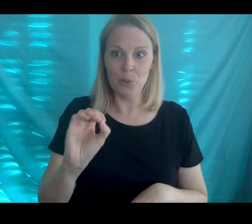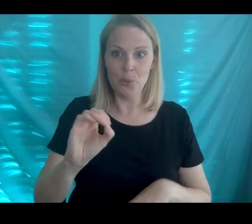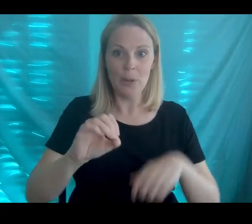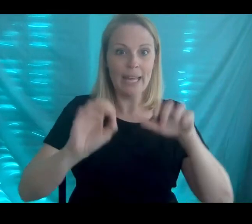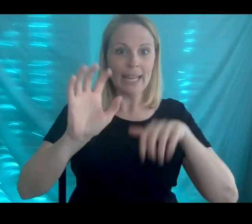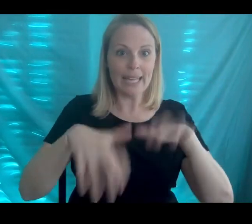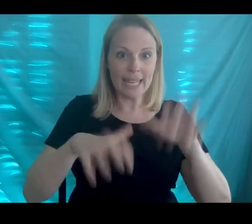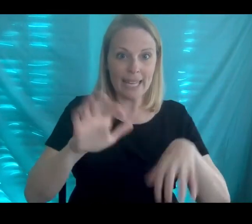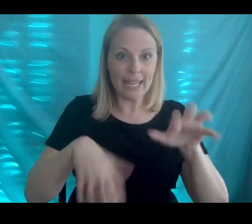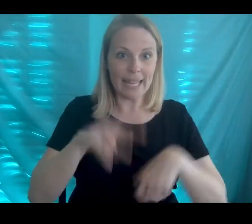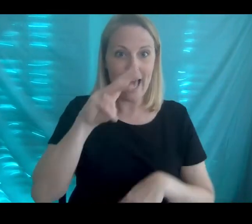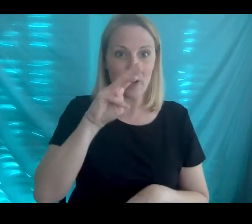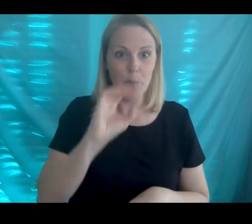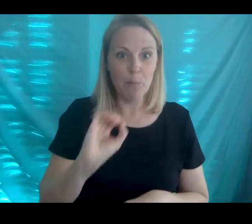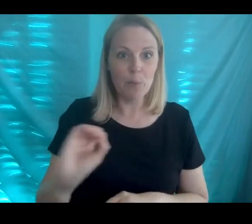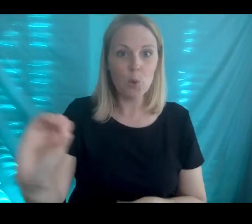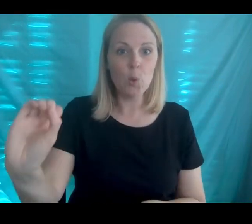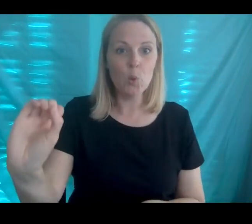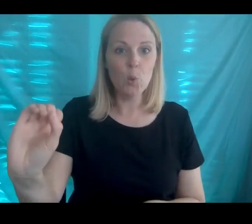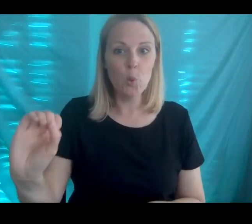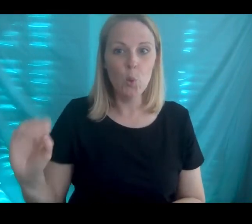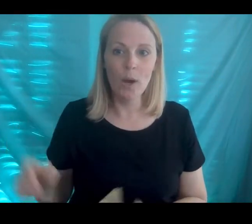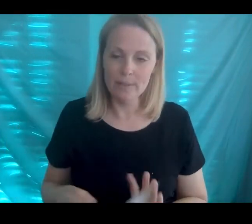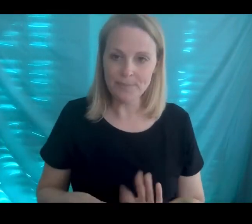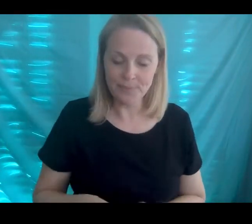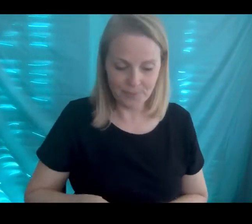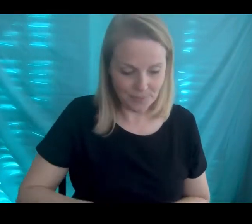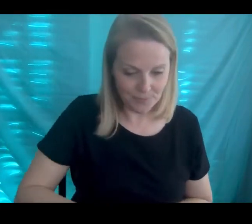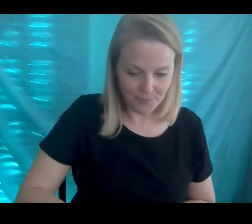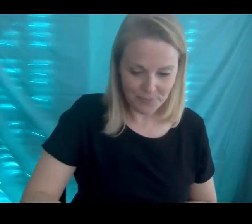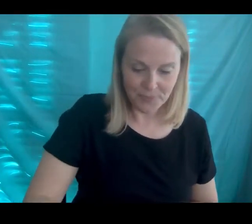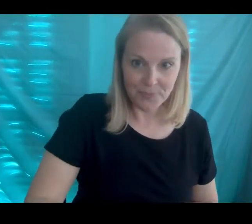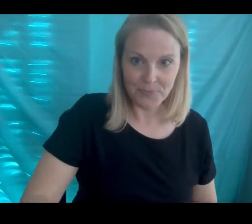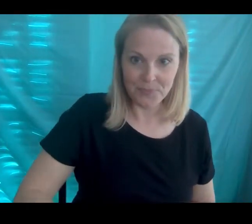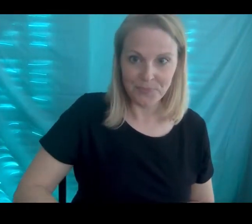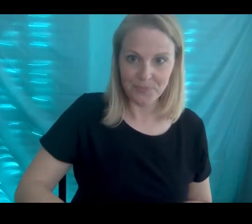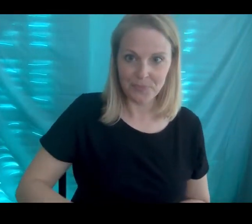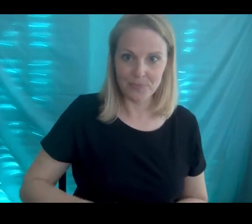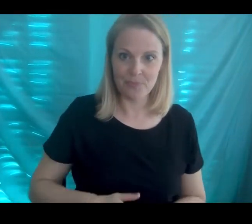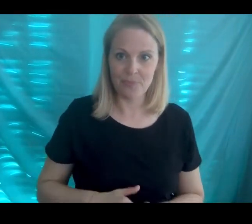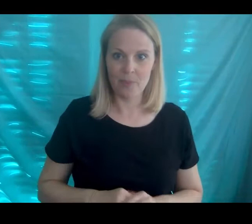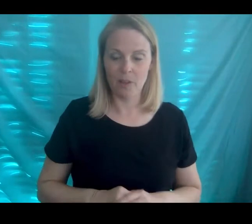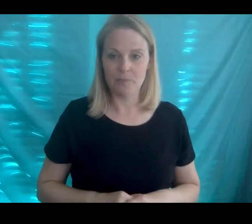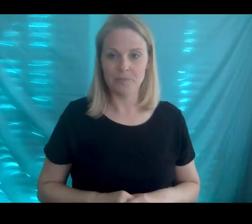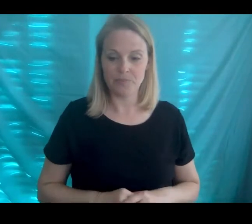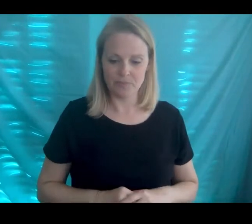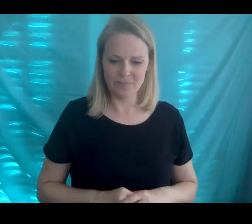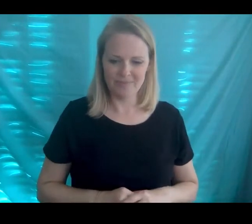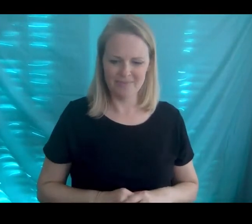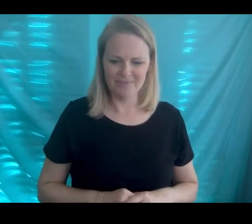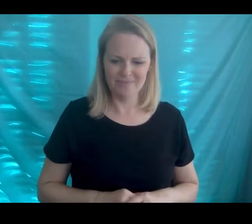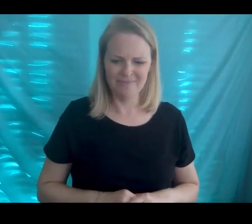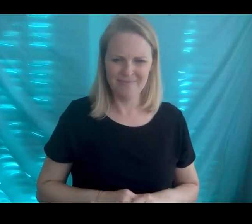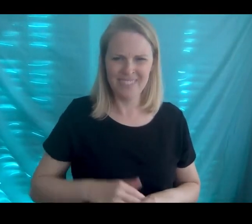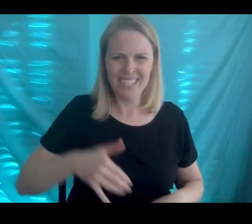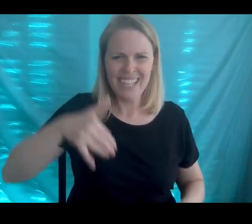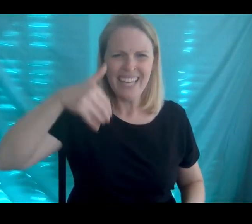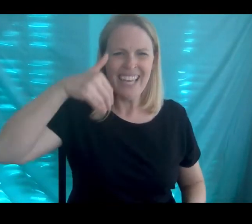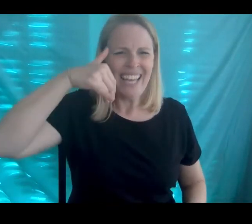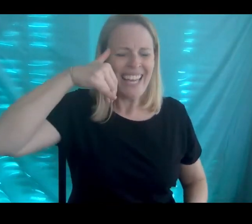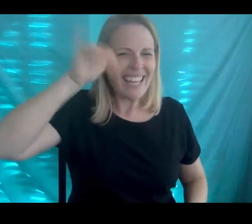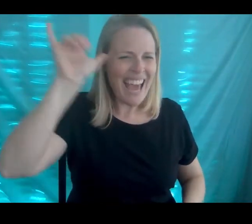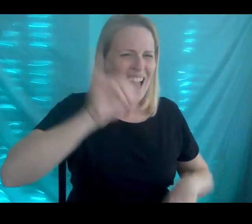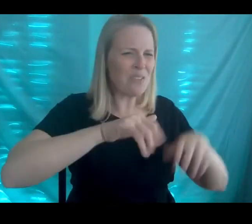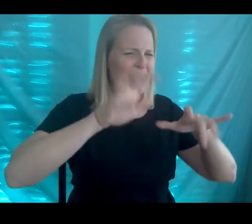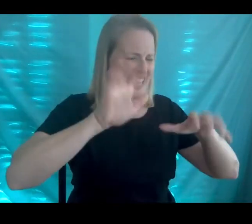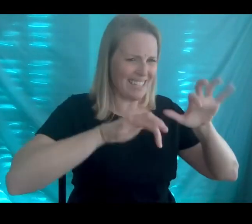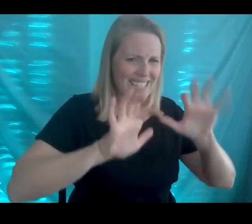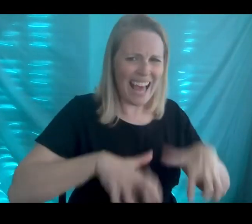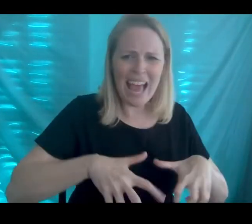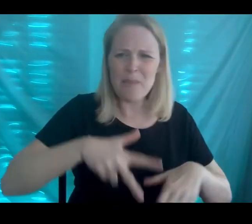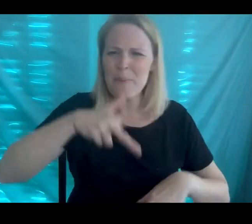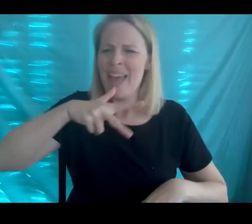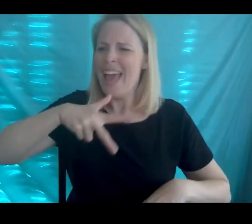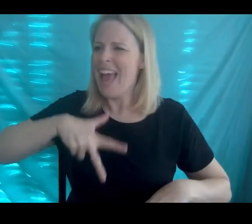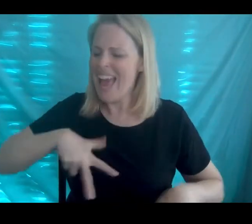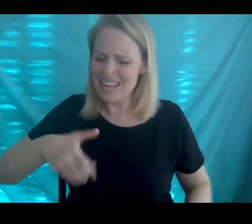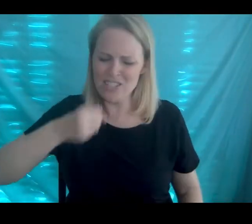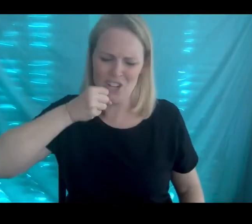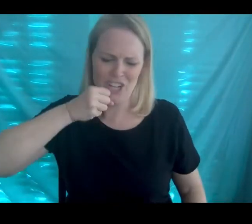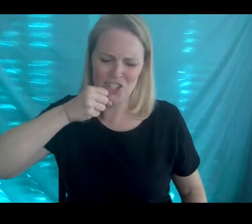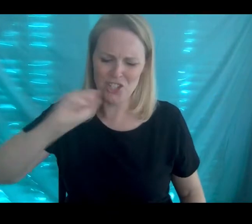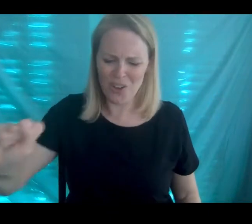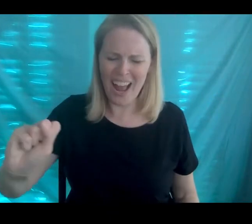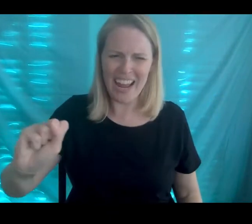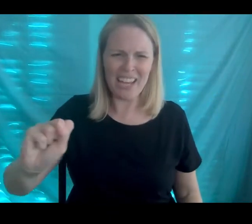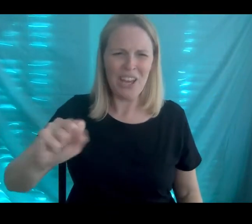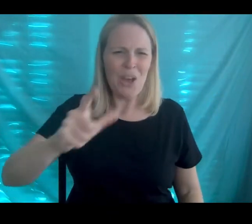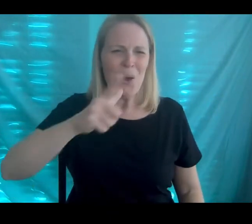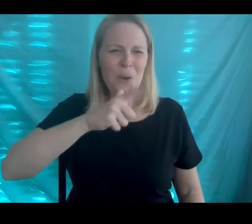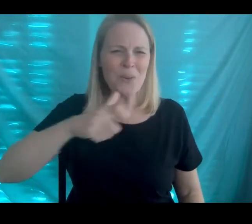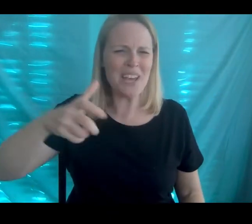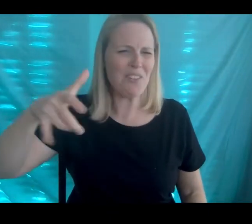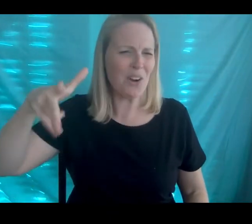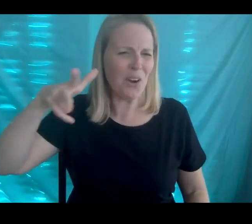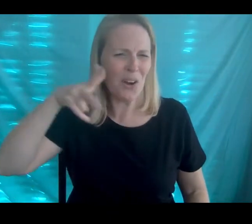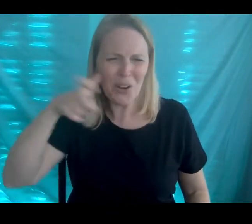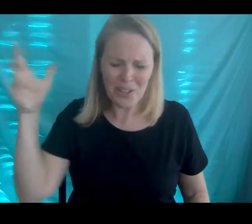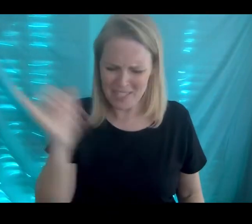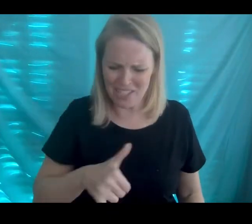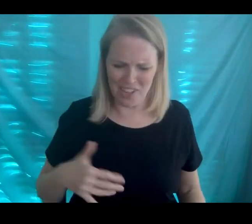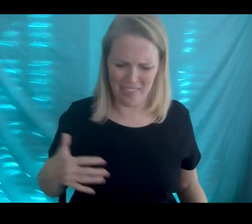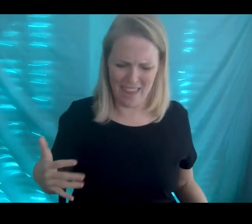clickety clack moo cows that type hens on strike who's ever heard of such a thing